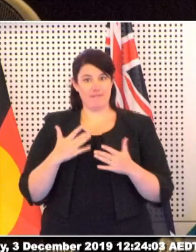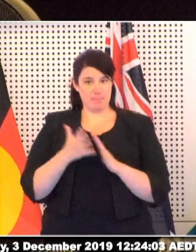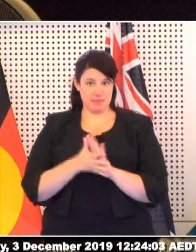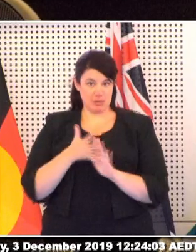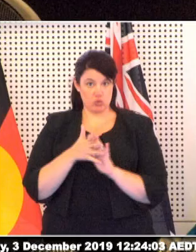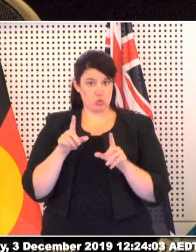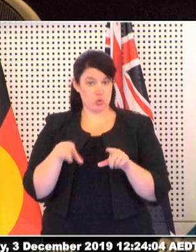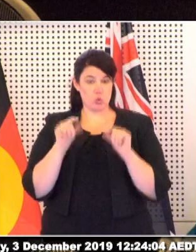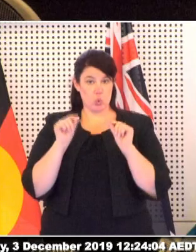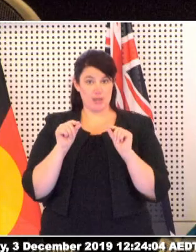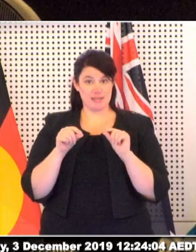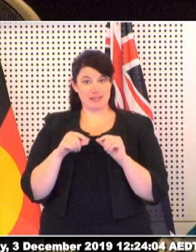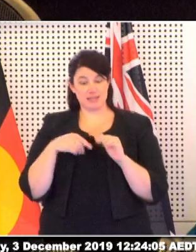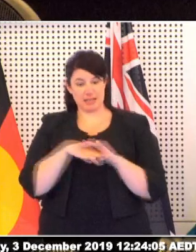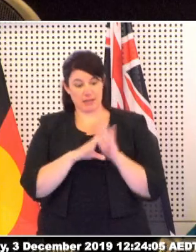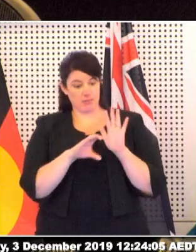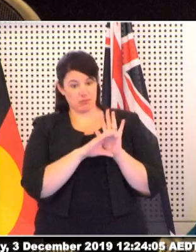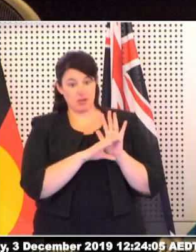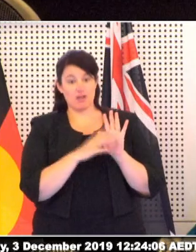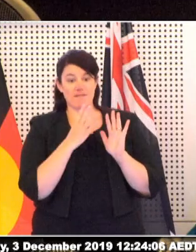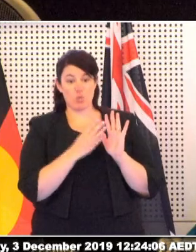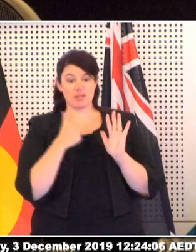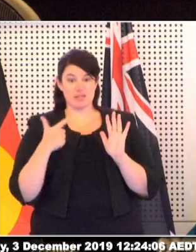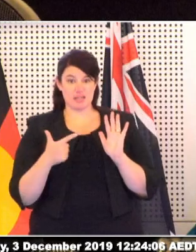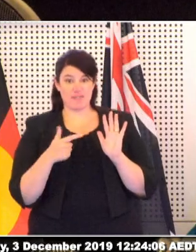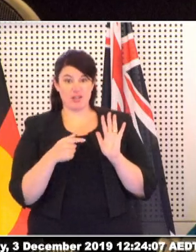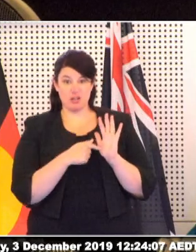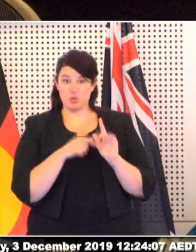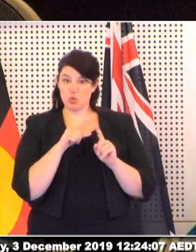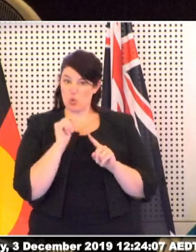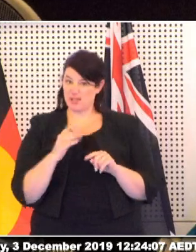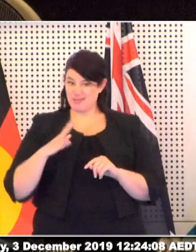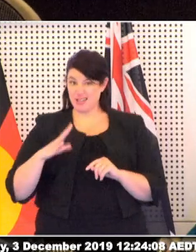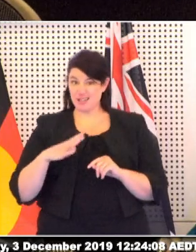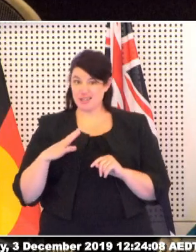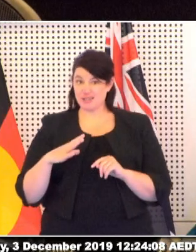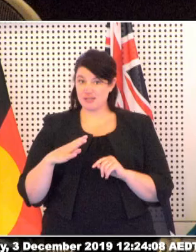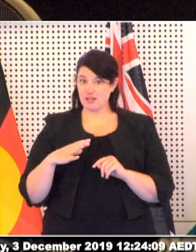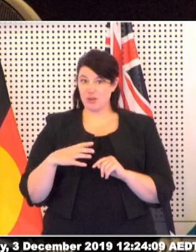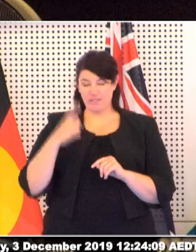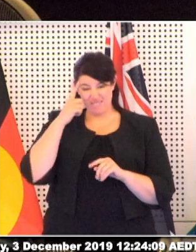you refer to it in paragraph 47, or is that still too simplistic?